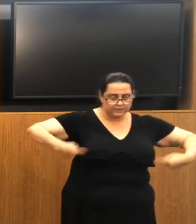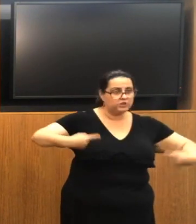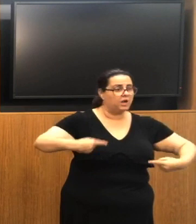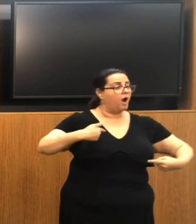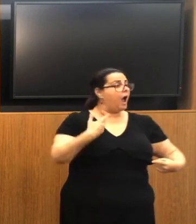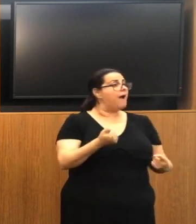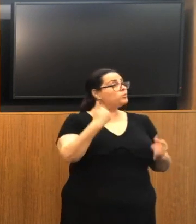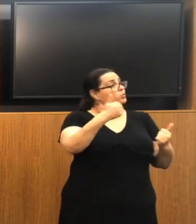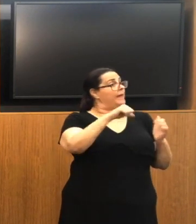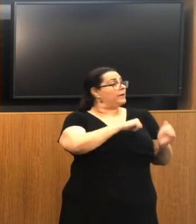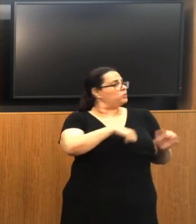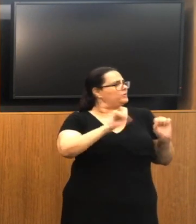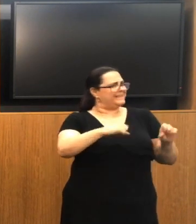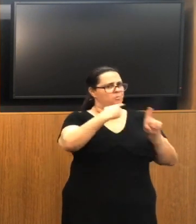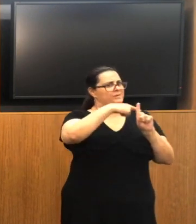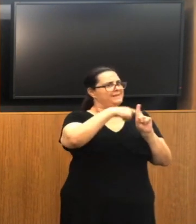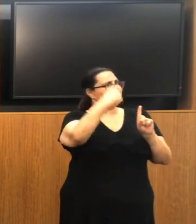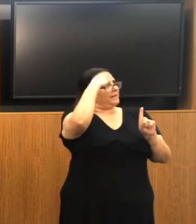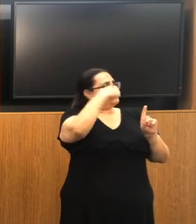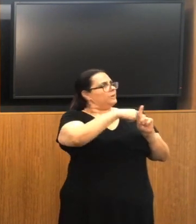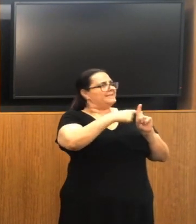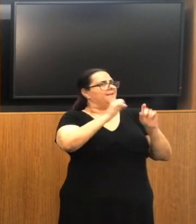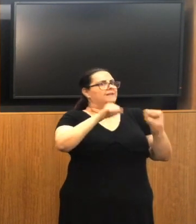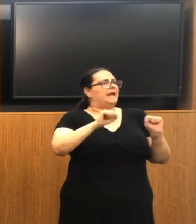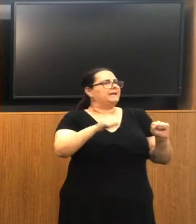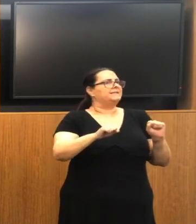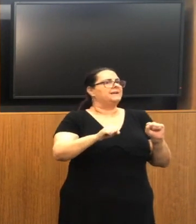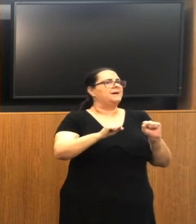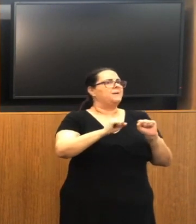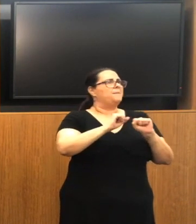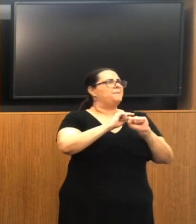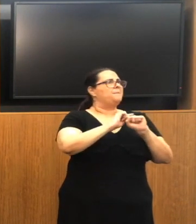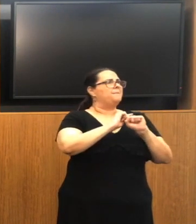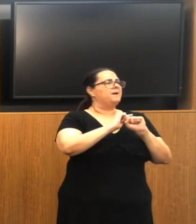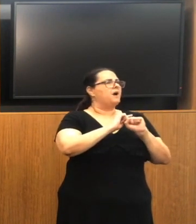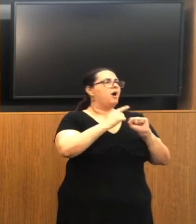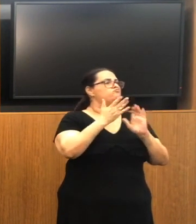attitude and I don't care mentality was just that nagging